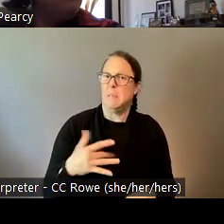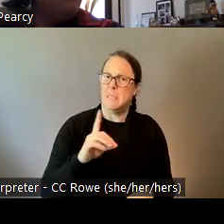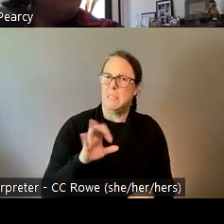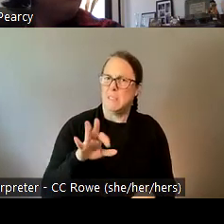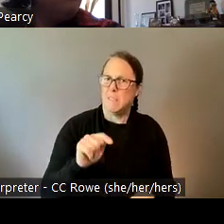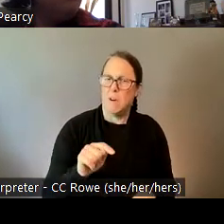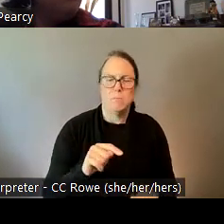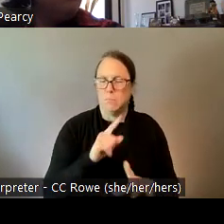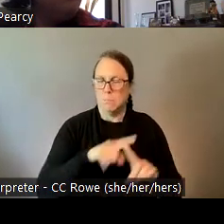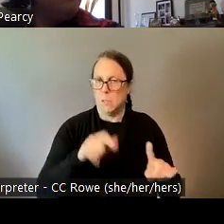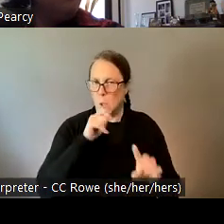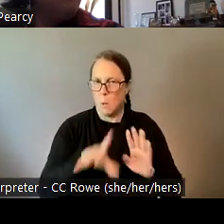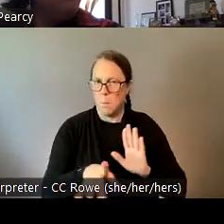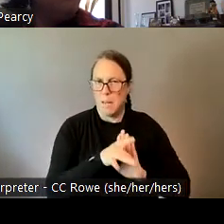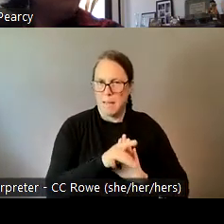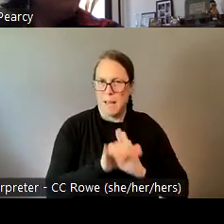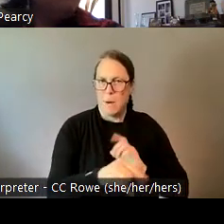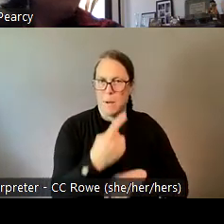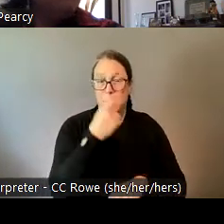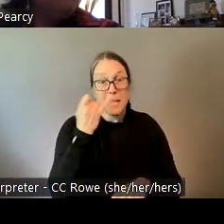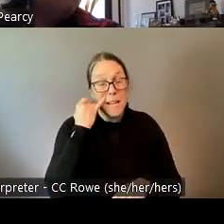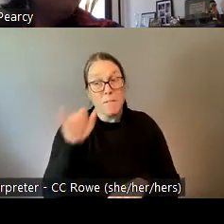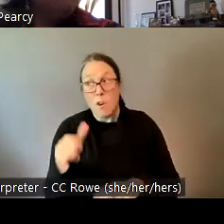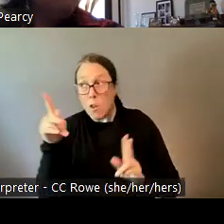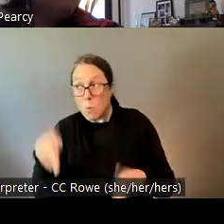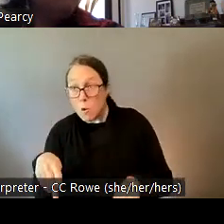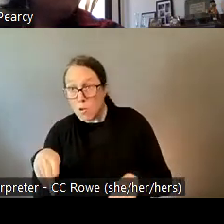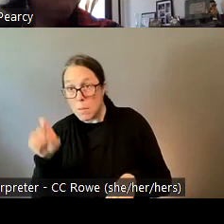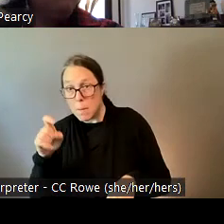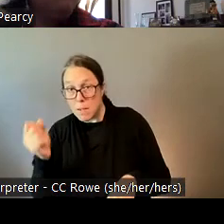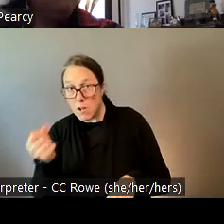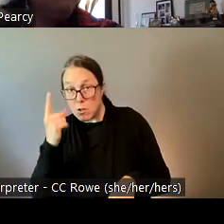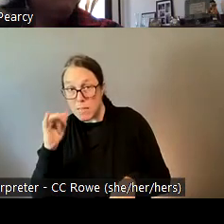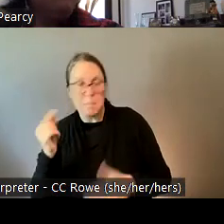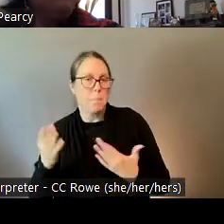just because someone else that sees this document who needs to understand it may not be using Adobe.